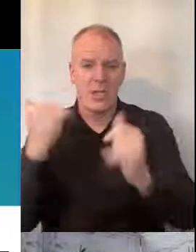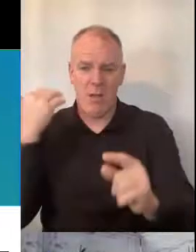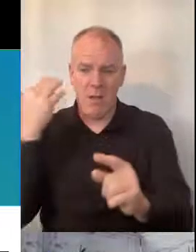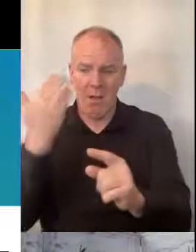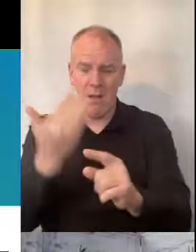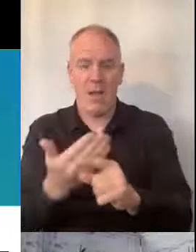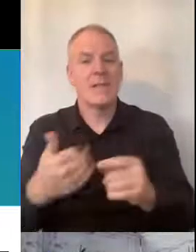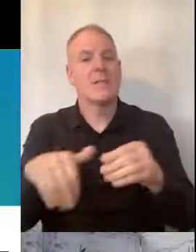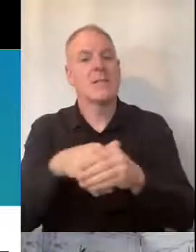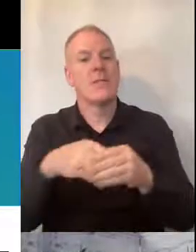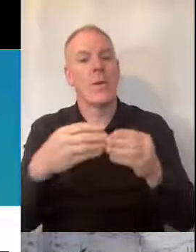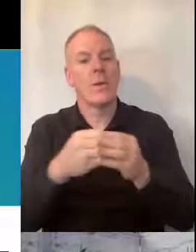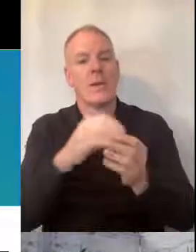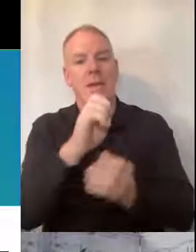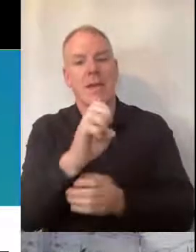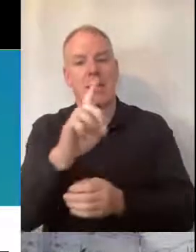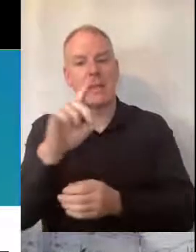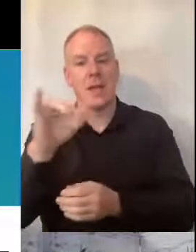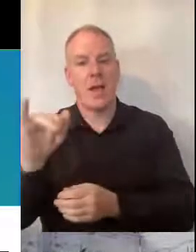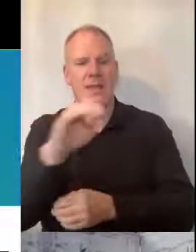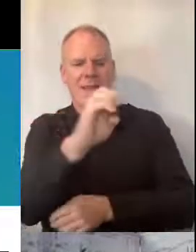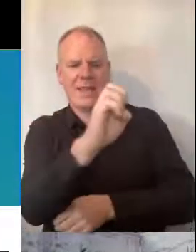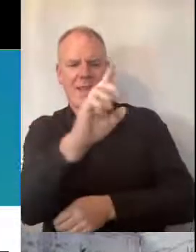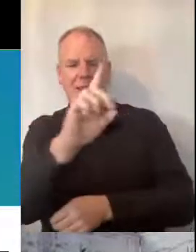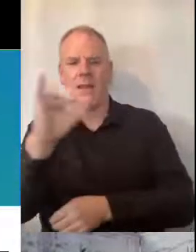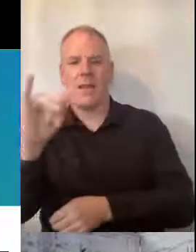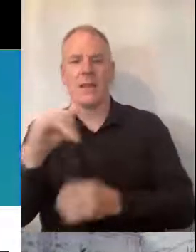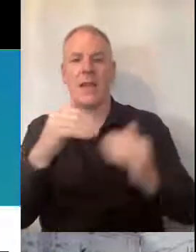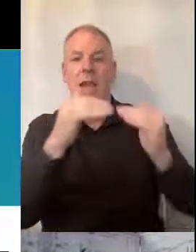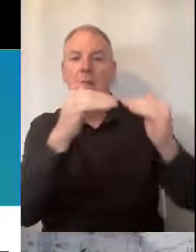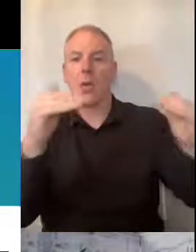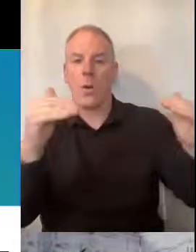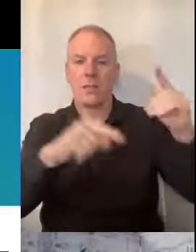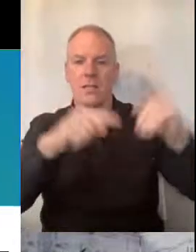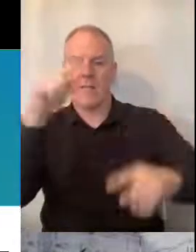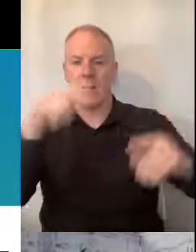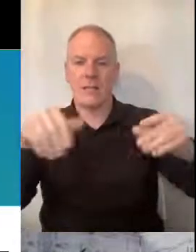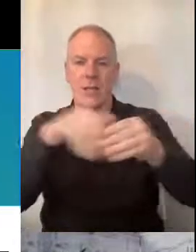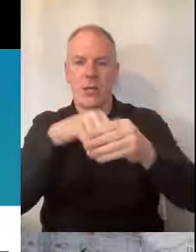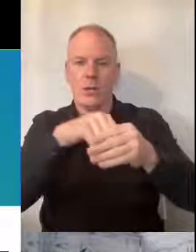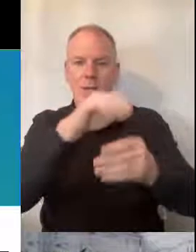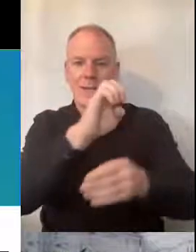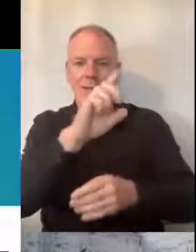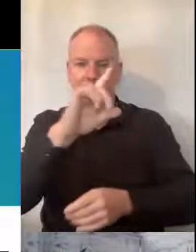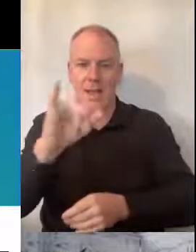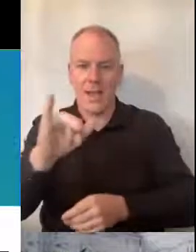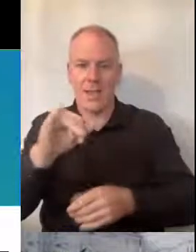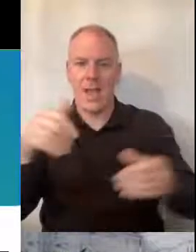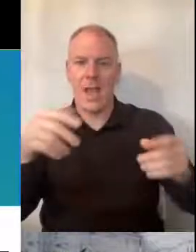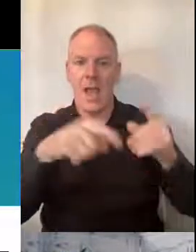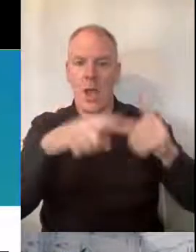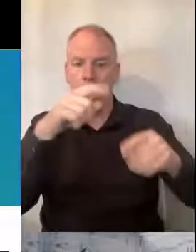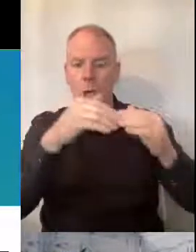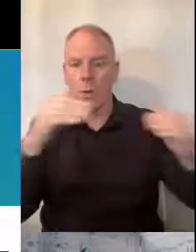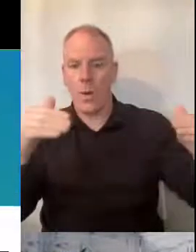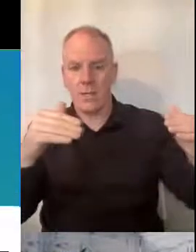Now I'm using the term EDI equality, diversity, and inclusion. I much prefer the word equity